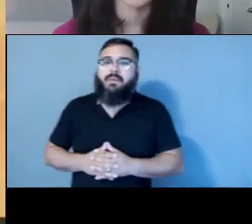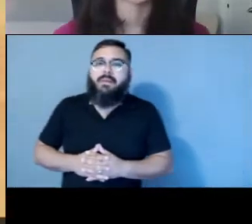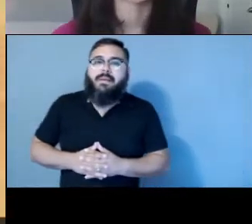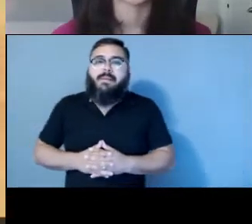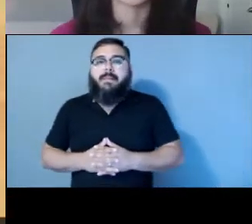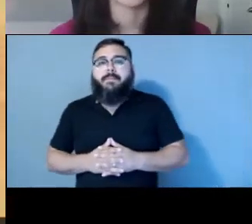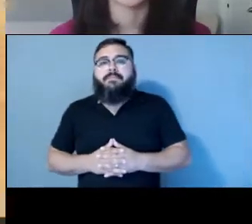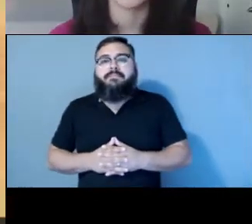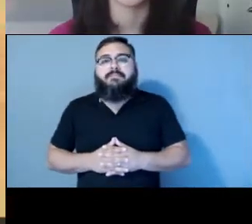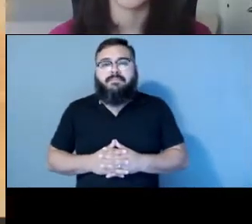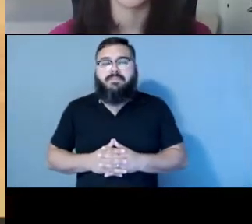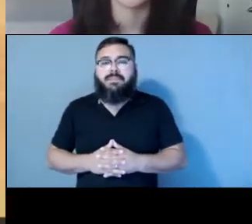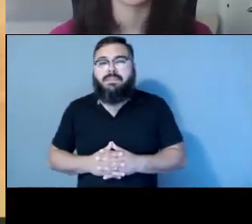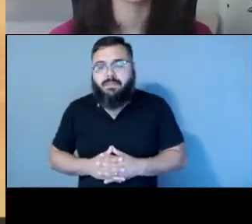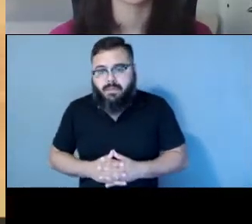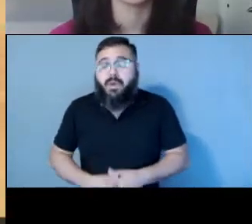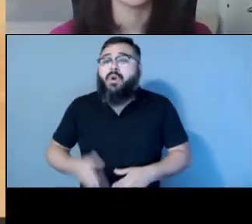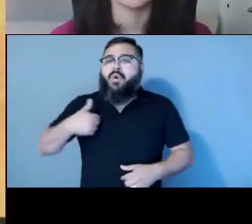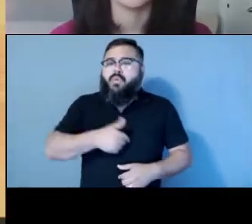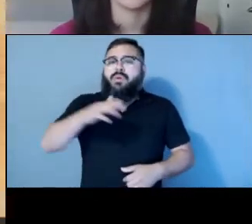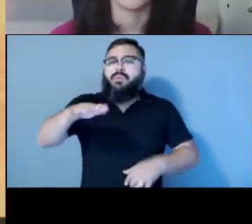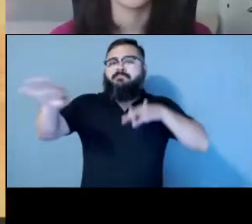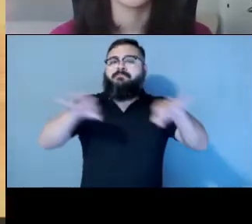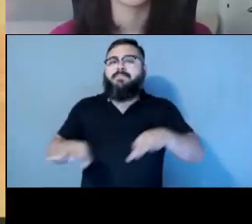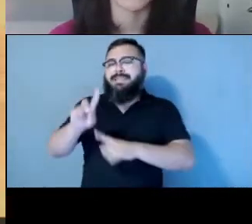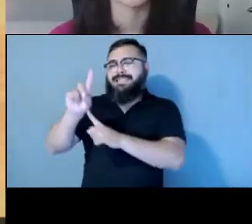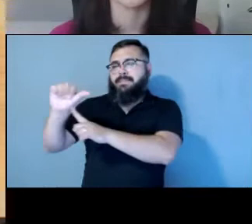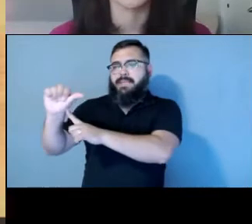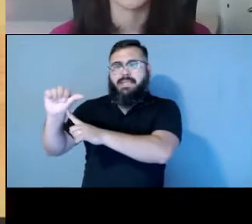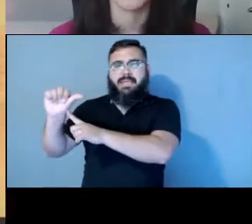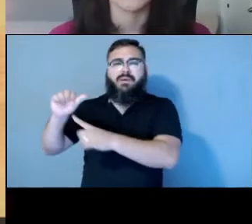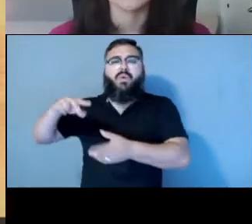So, as I said, we were gonna talk about what is a covered disability? What are these actual disabilities